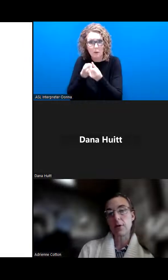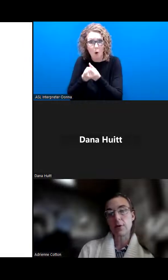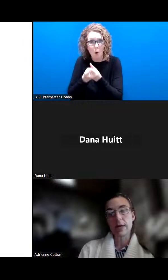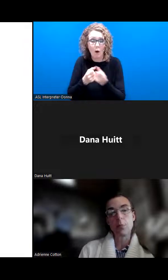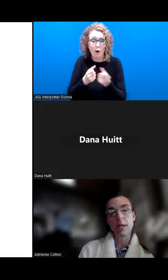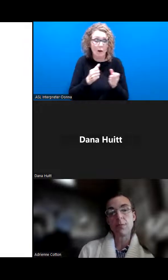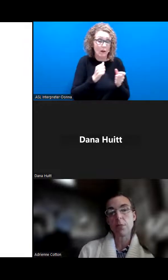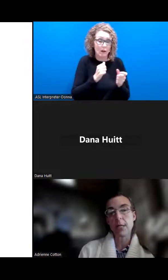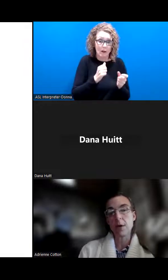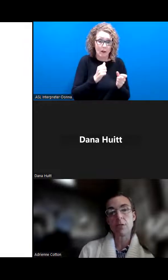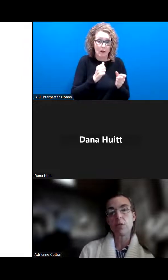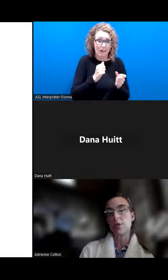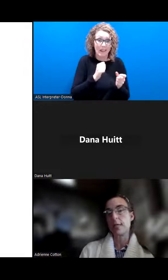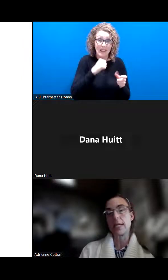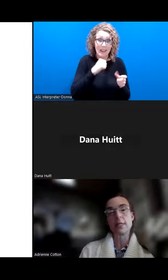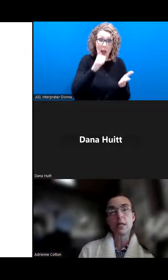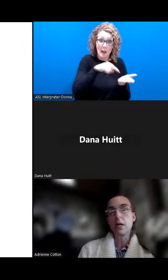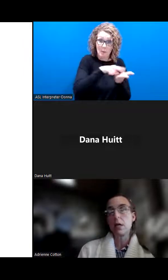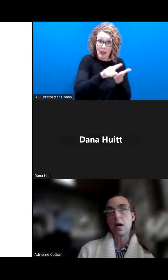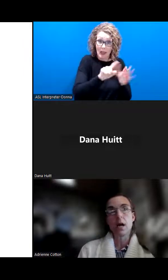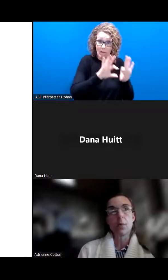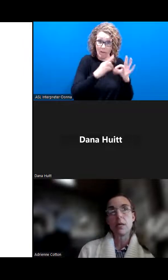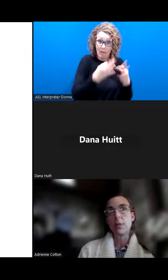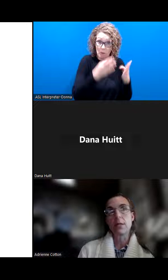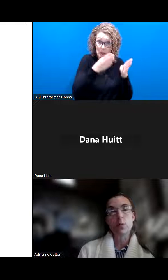or a CNA. We run into these stereotypes